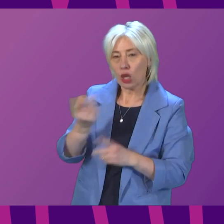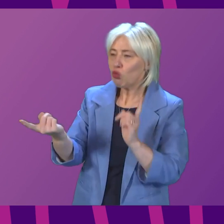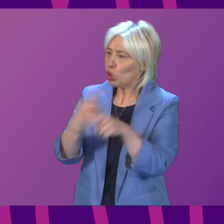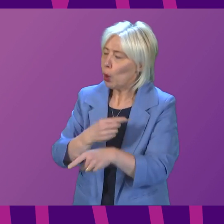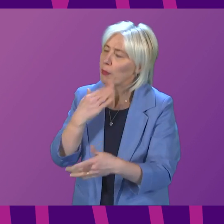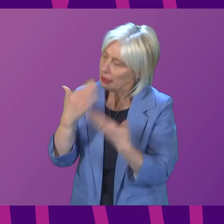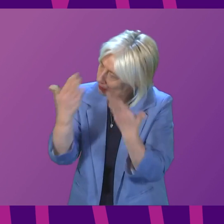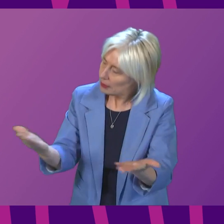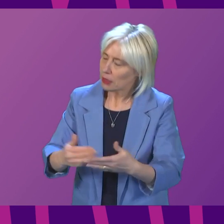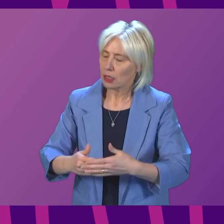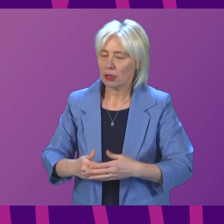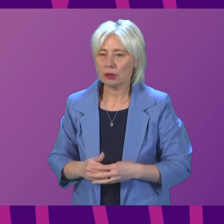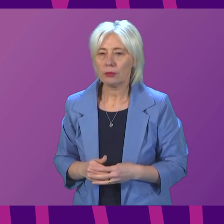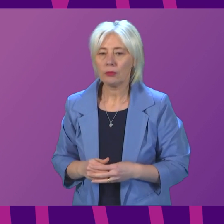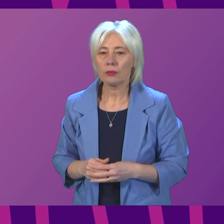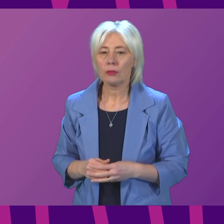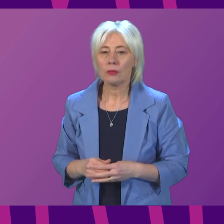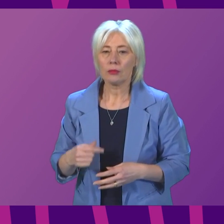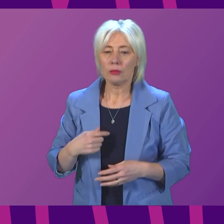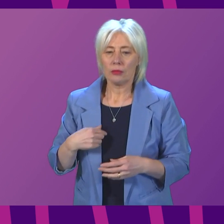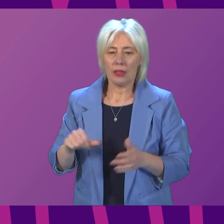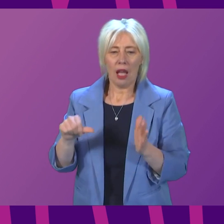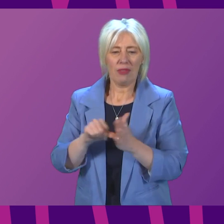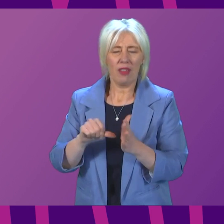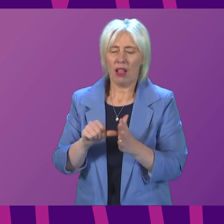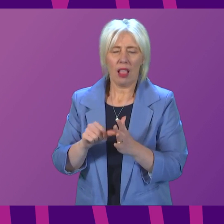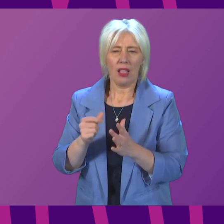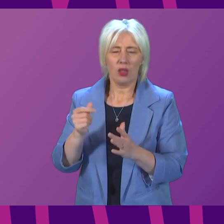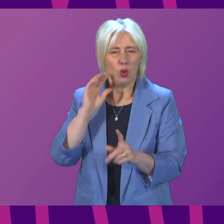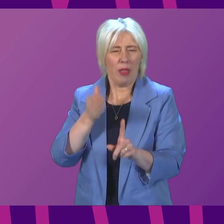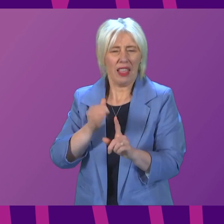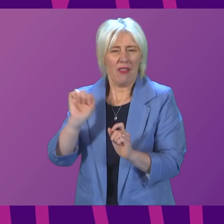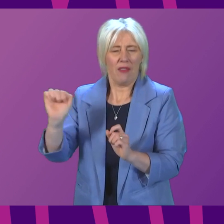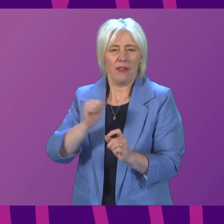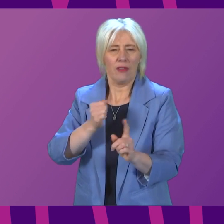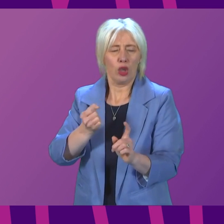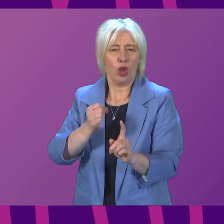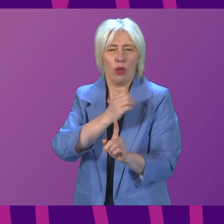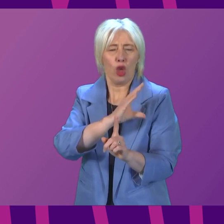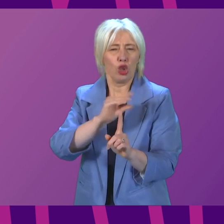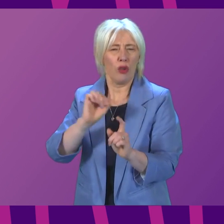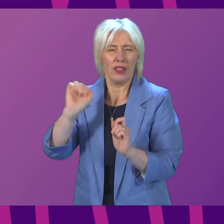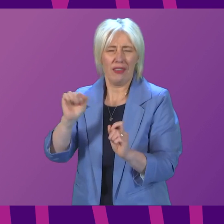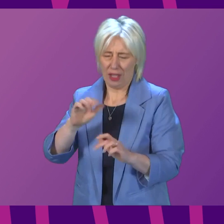I am finding it quite difficult to believe the infantile approach of the Scottish Conservatives to such serious issues.